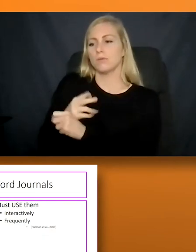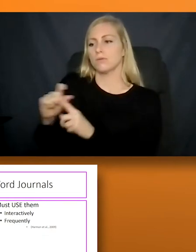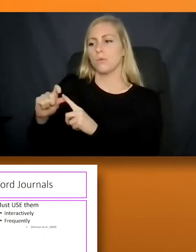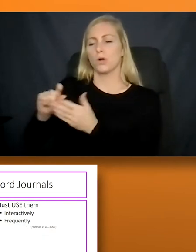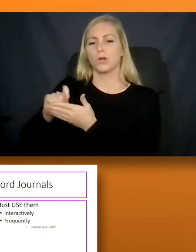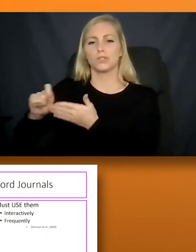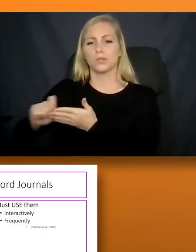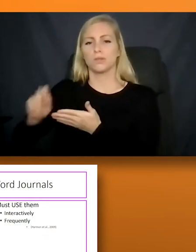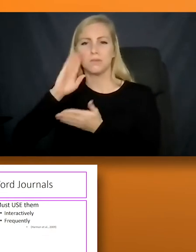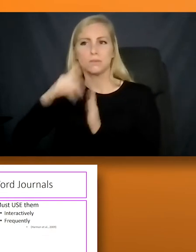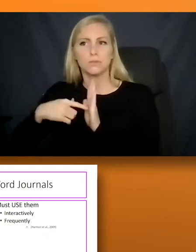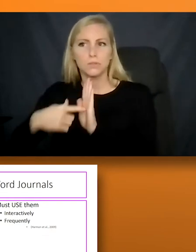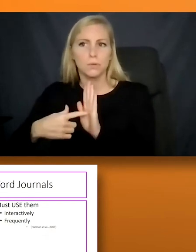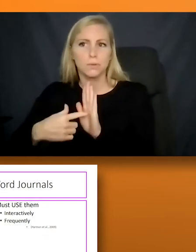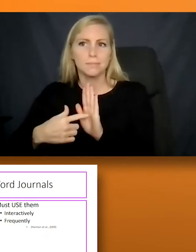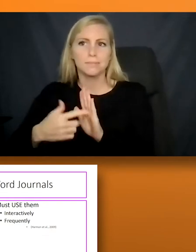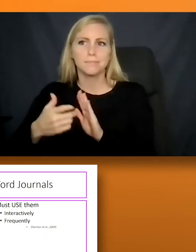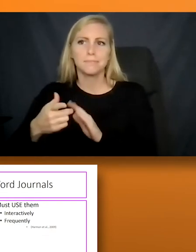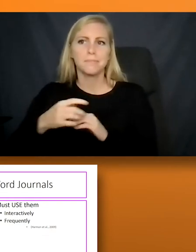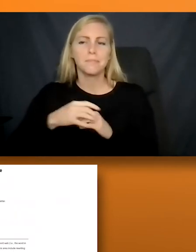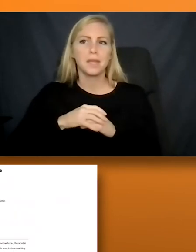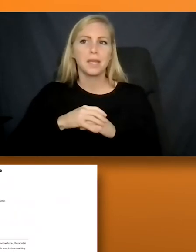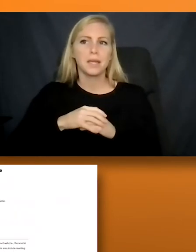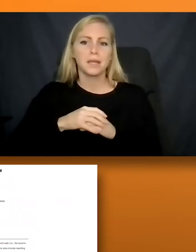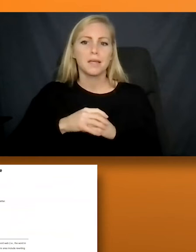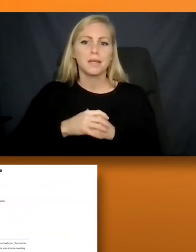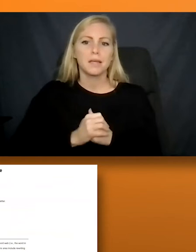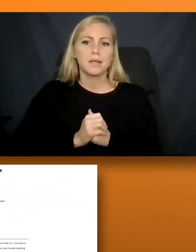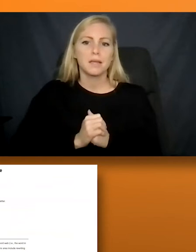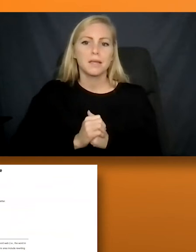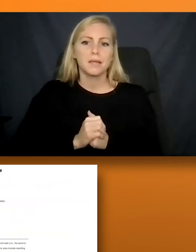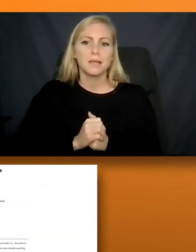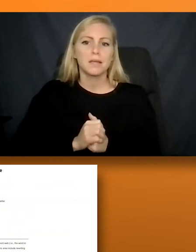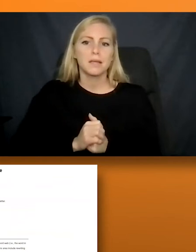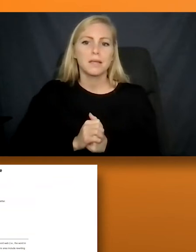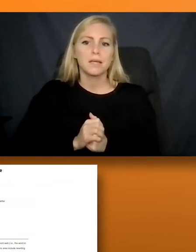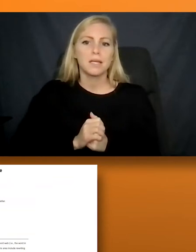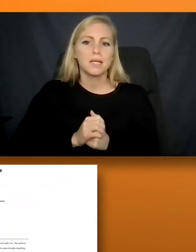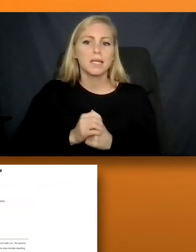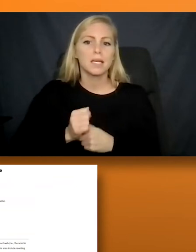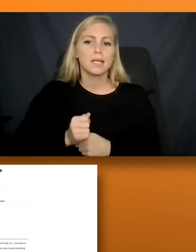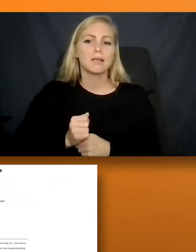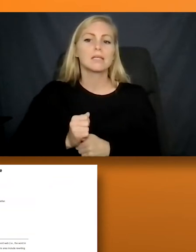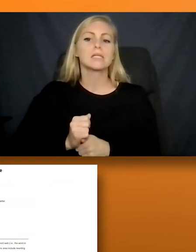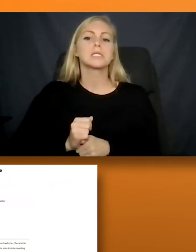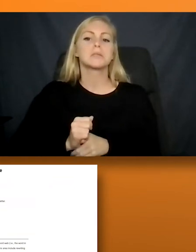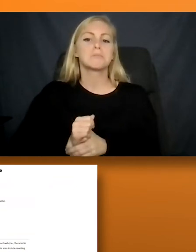I'll show you an example of a word journal page. It's just an example.